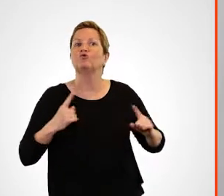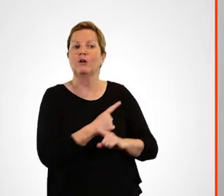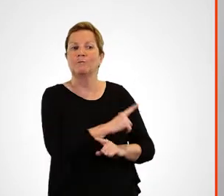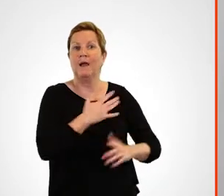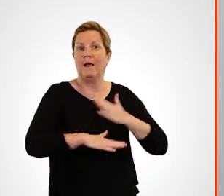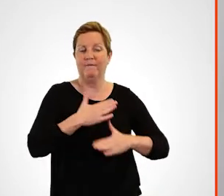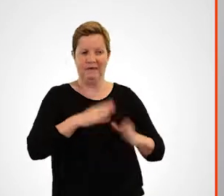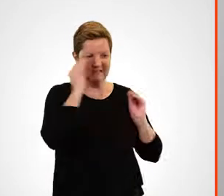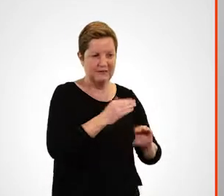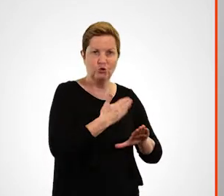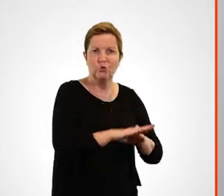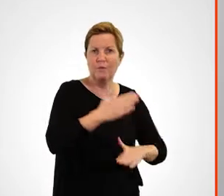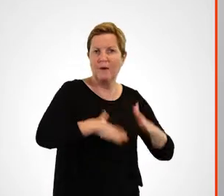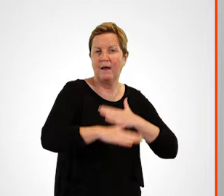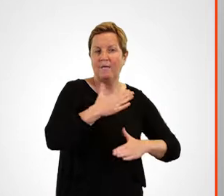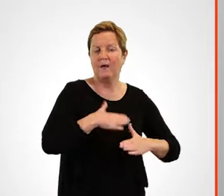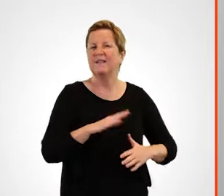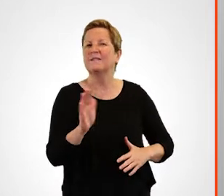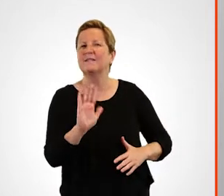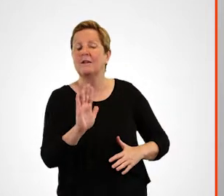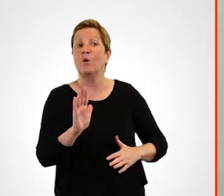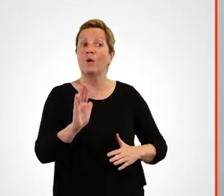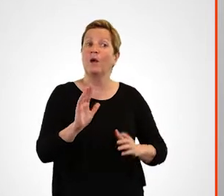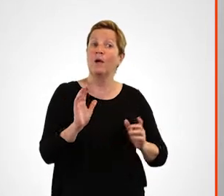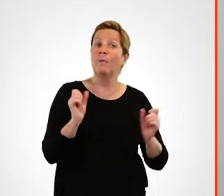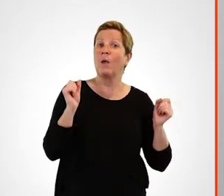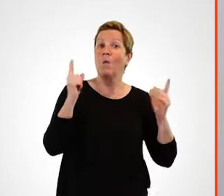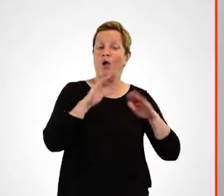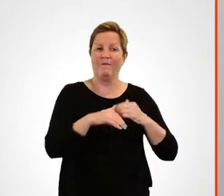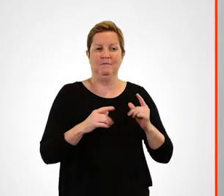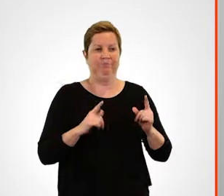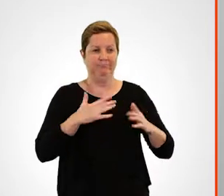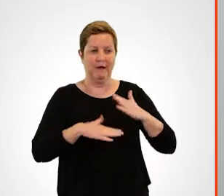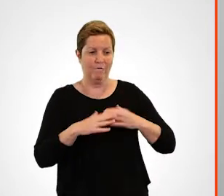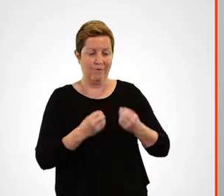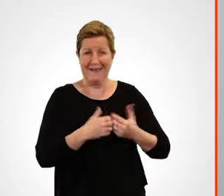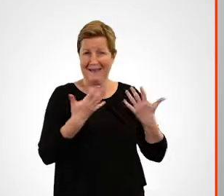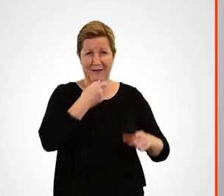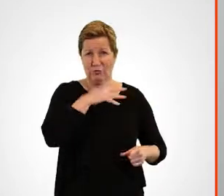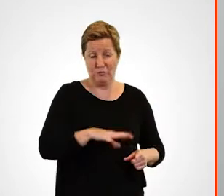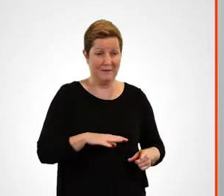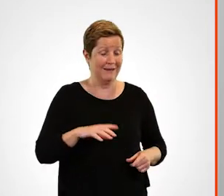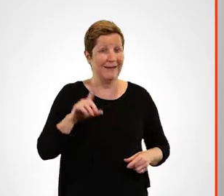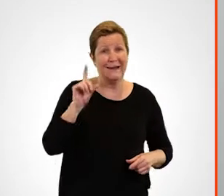we're simply being more aware of behaviours that you would use with any child.